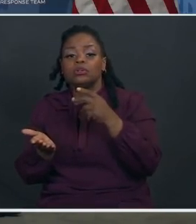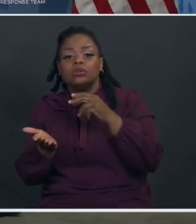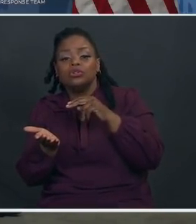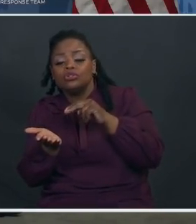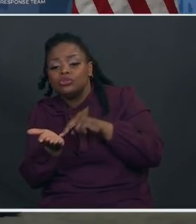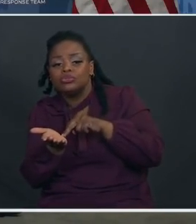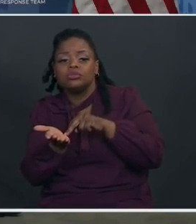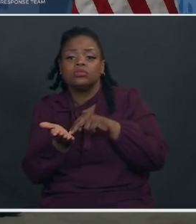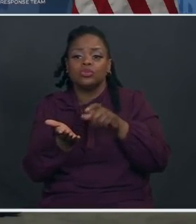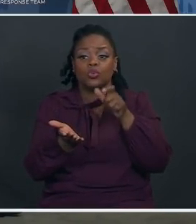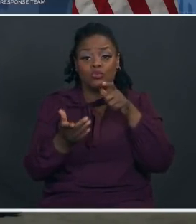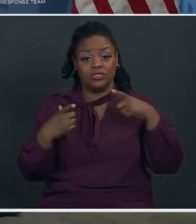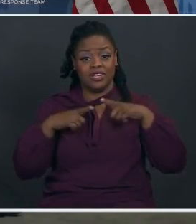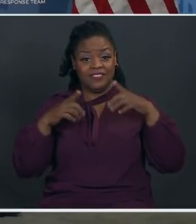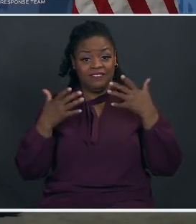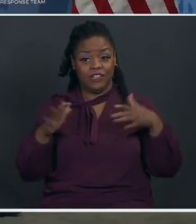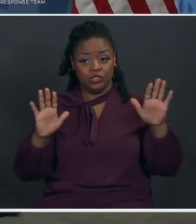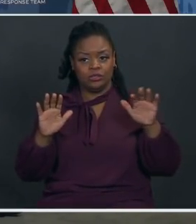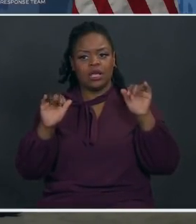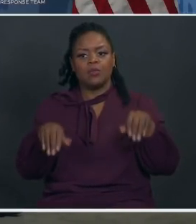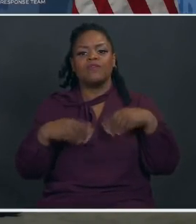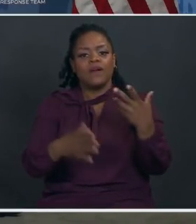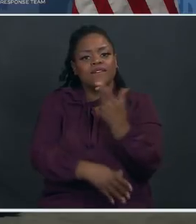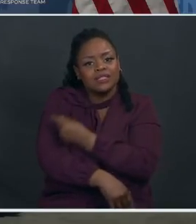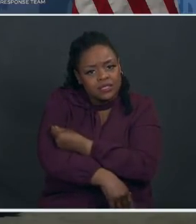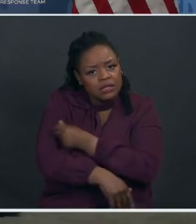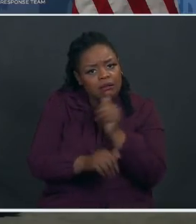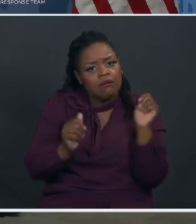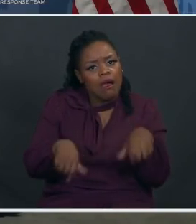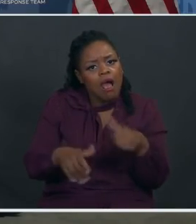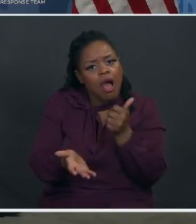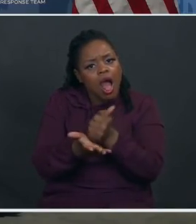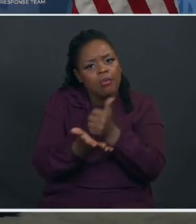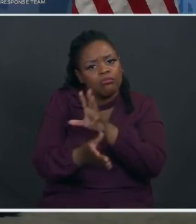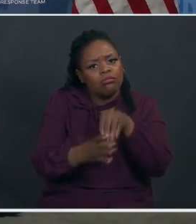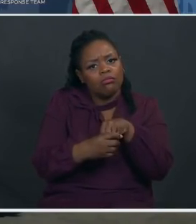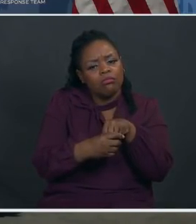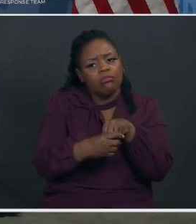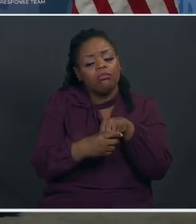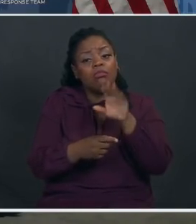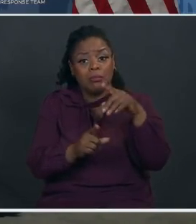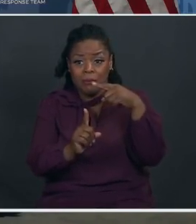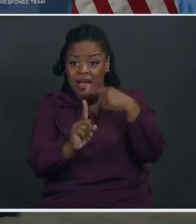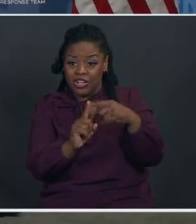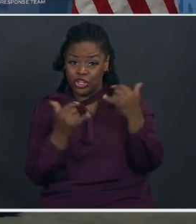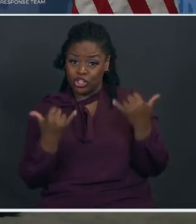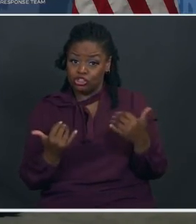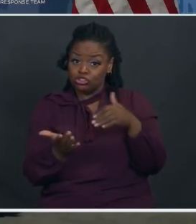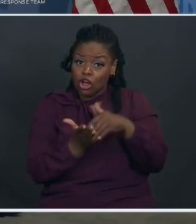and also to permit licensed doctors, nurses and other practice --